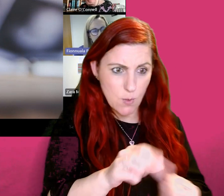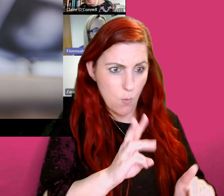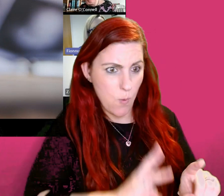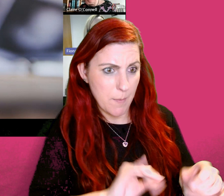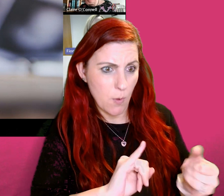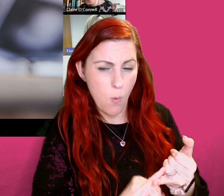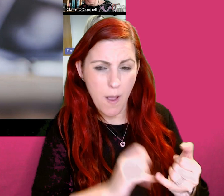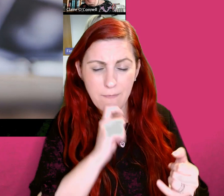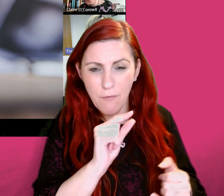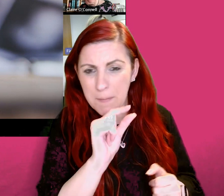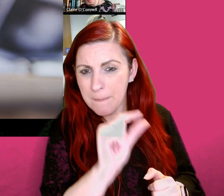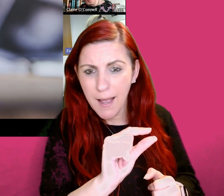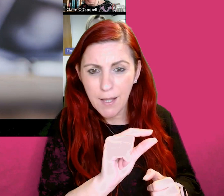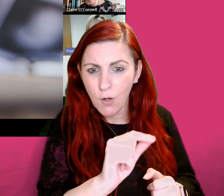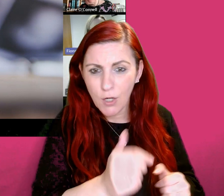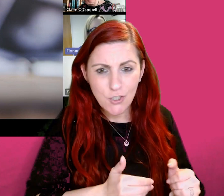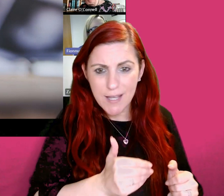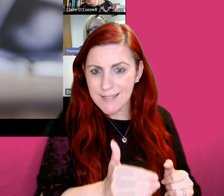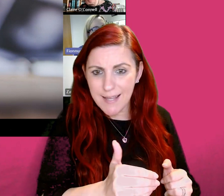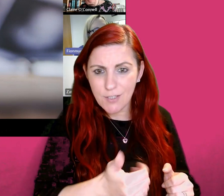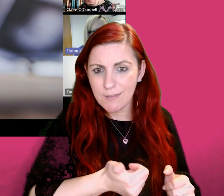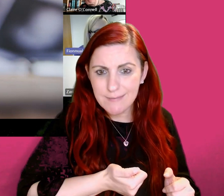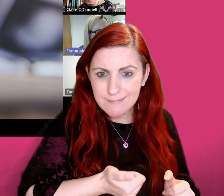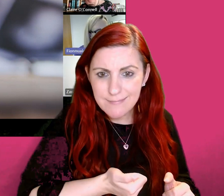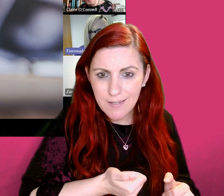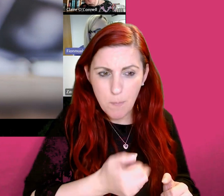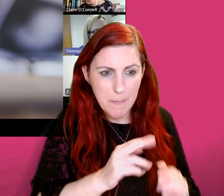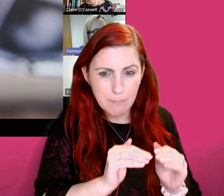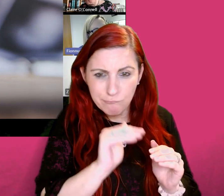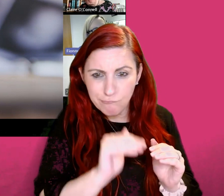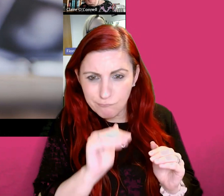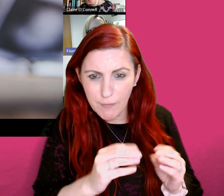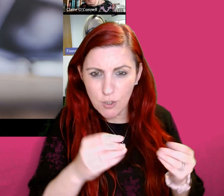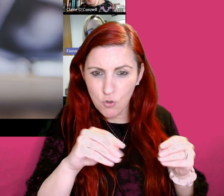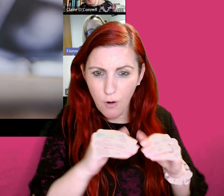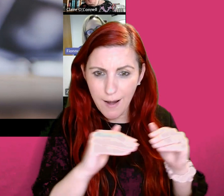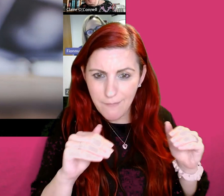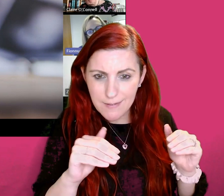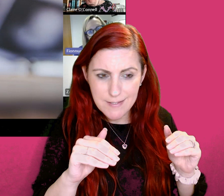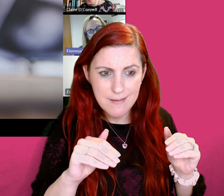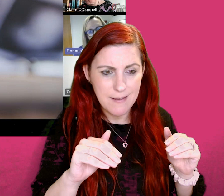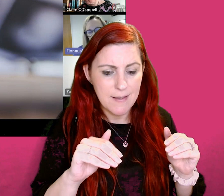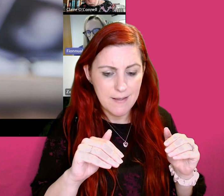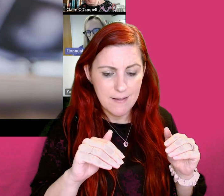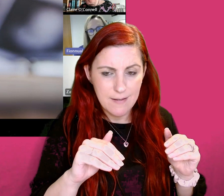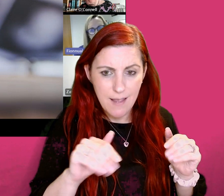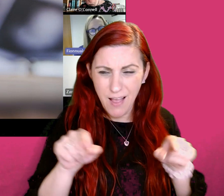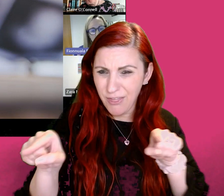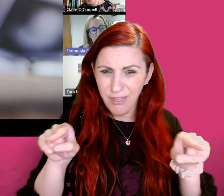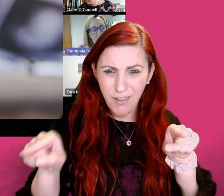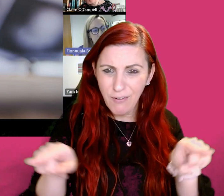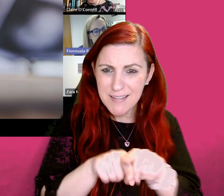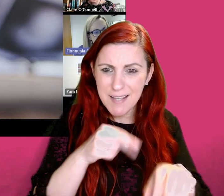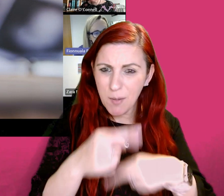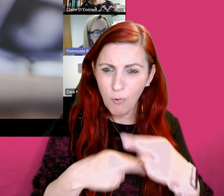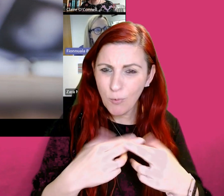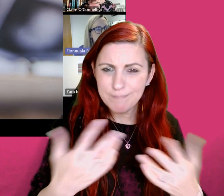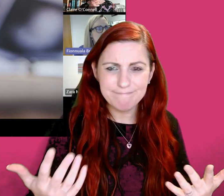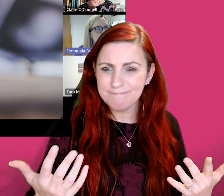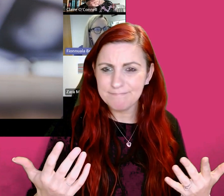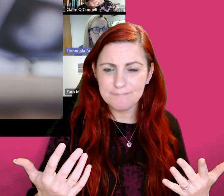minor um aberration in their sugar levels during pregnancy um and who were just demonstrating what